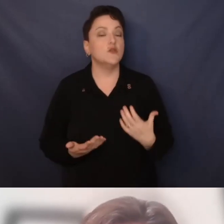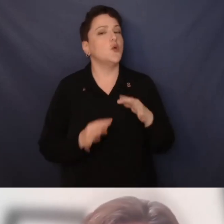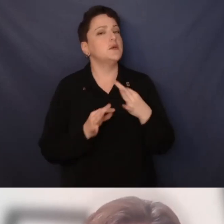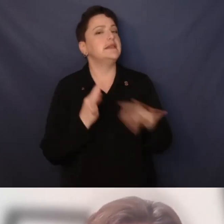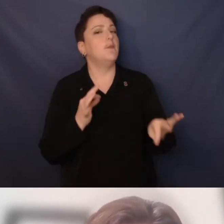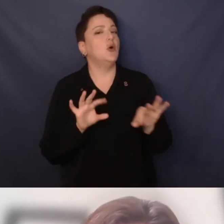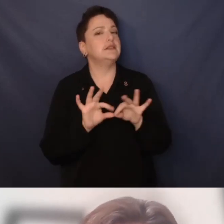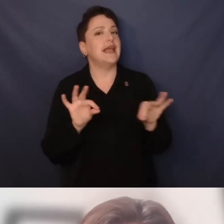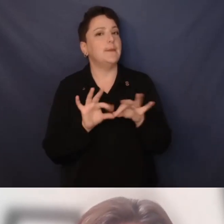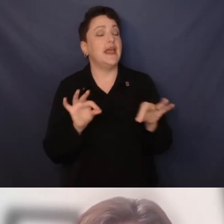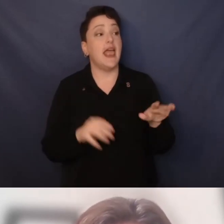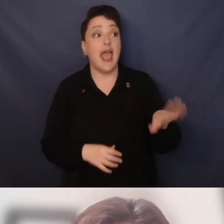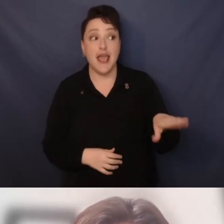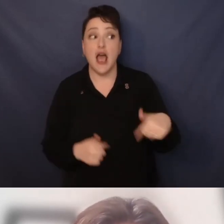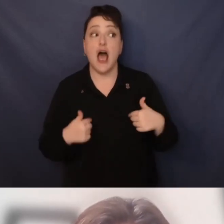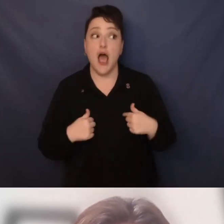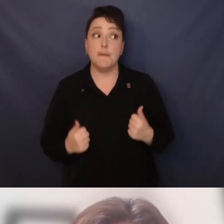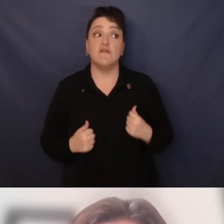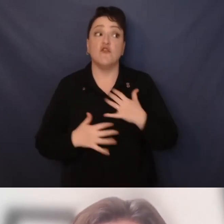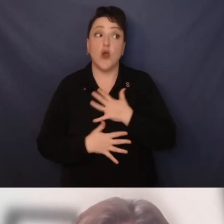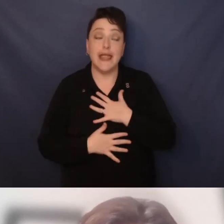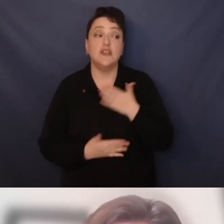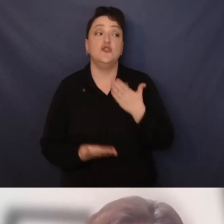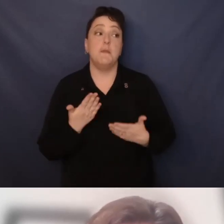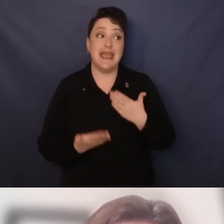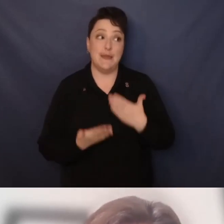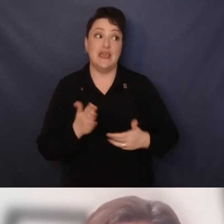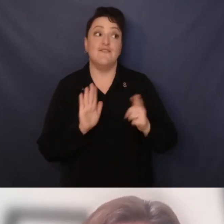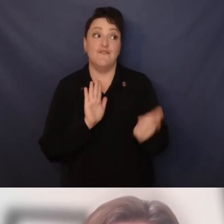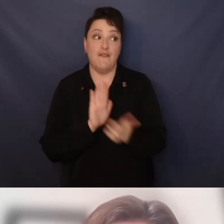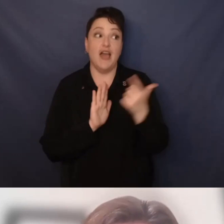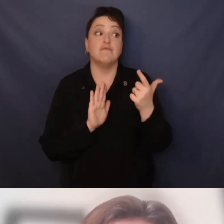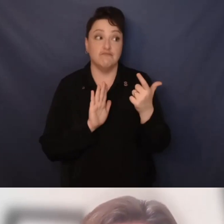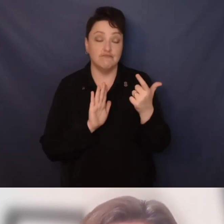I suggest you check with Pacific ADA Center to find out what your responsibilities are,